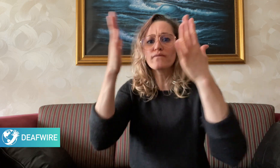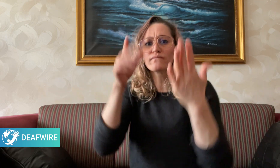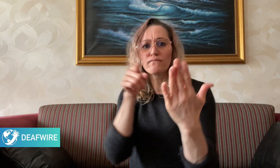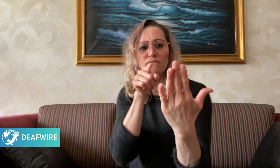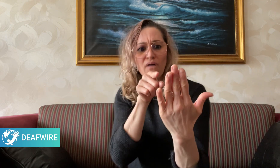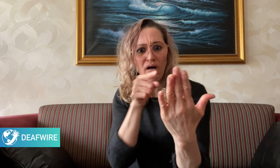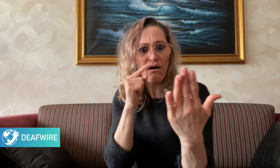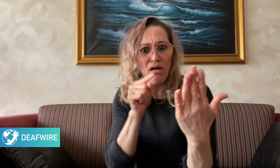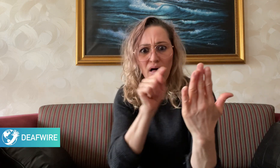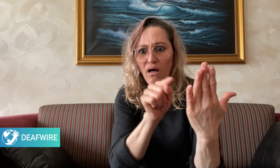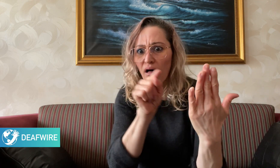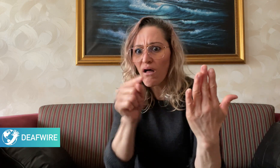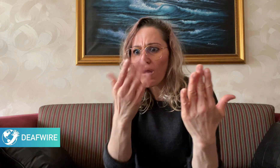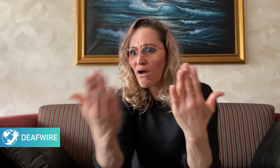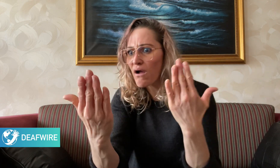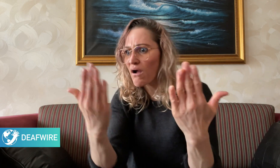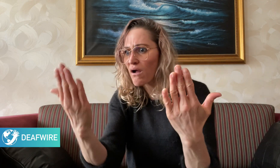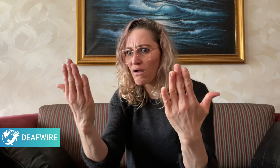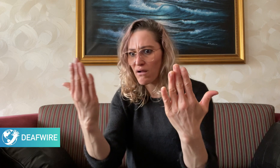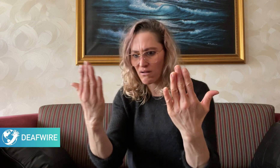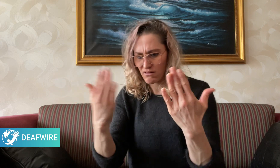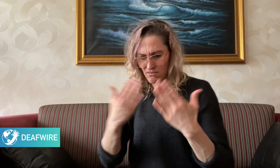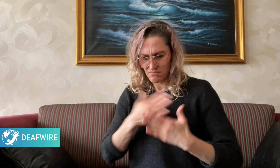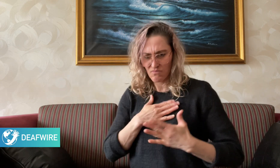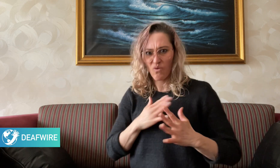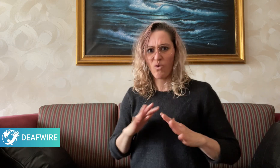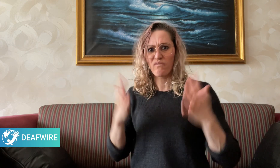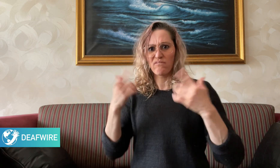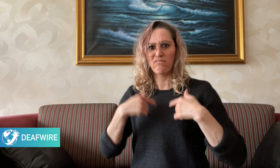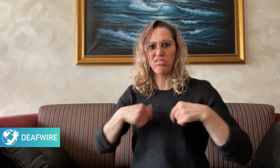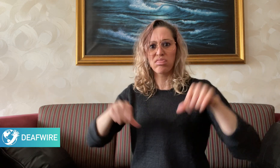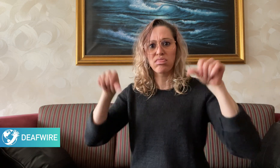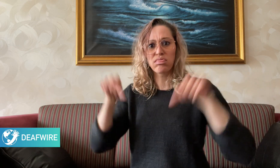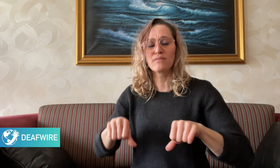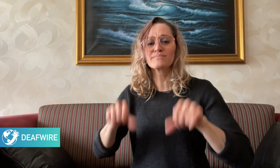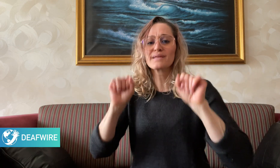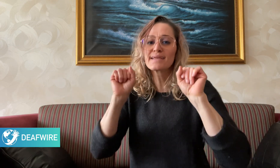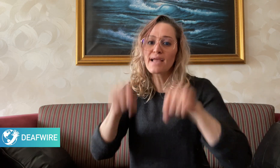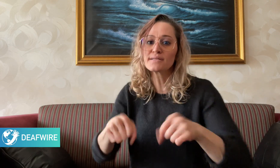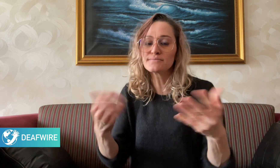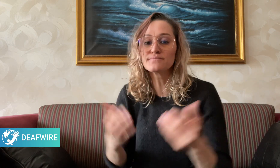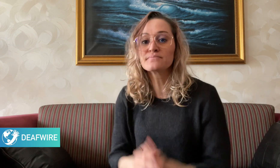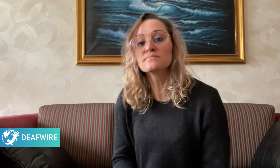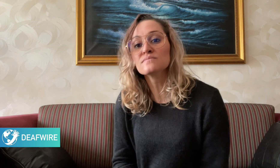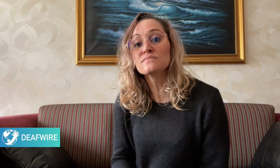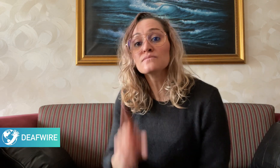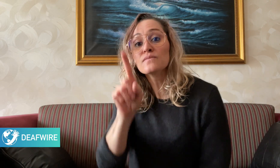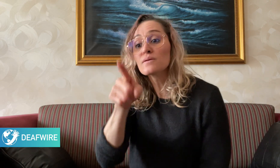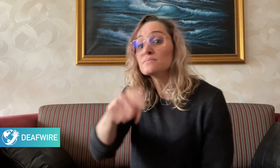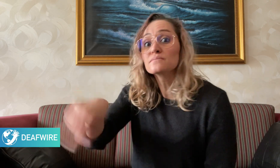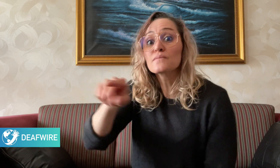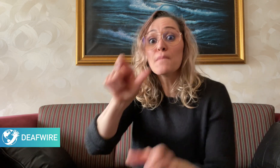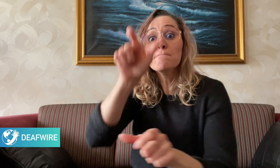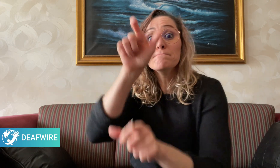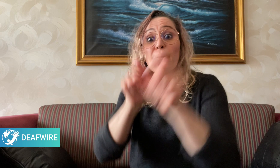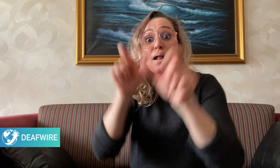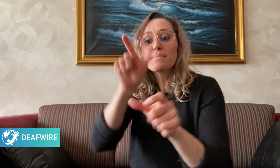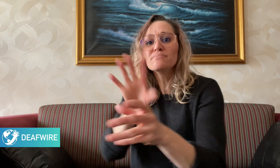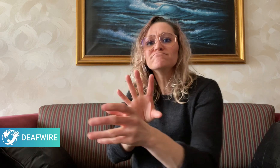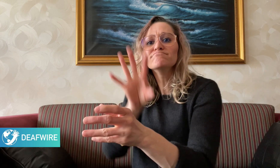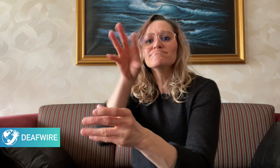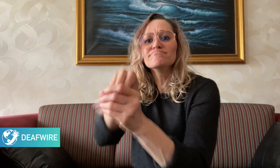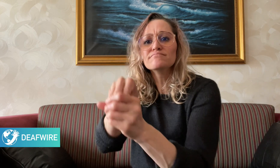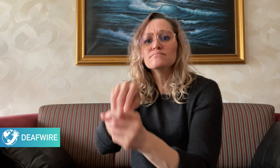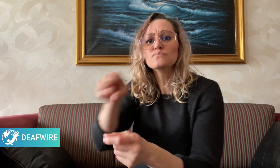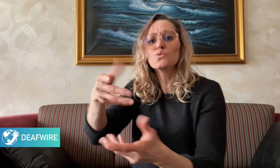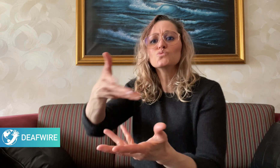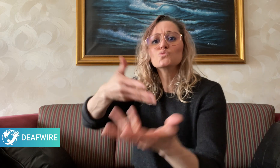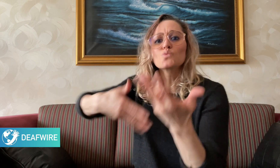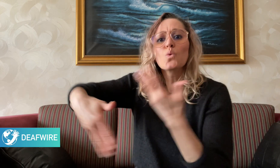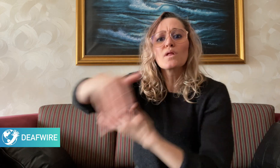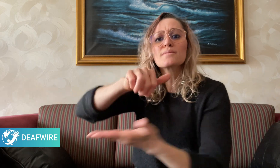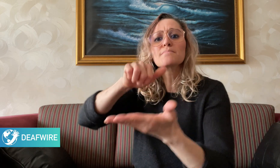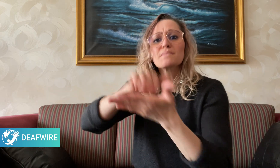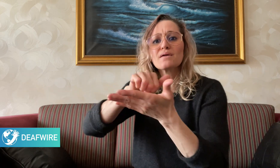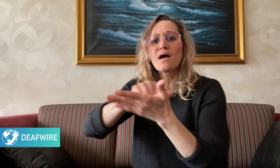Those people on social media who can influence other people’s